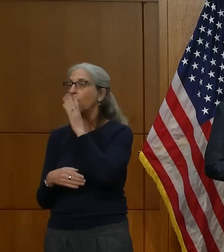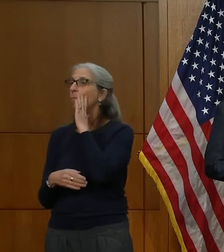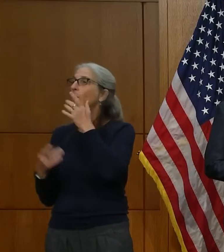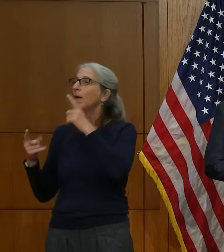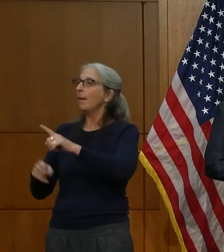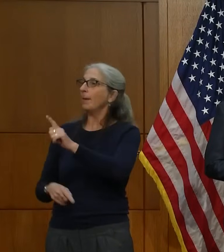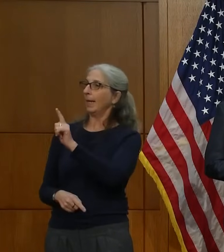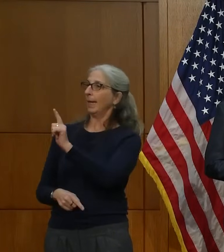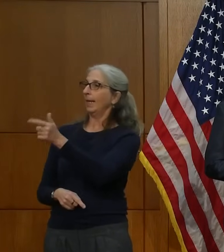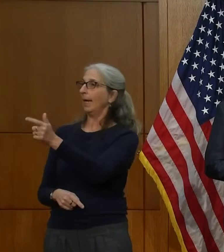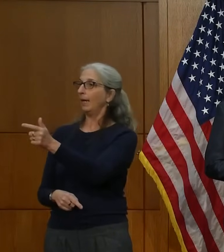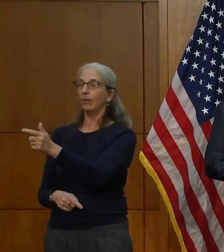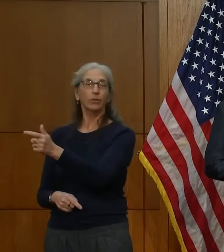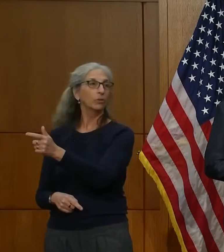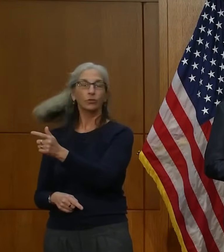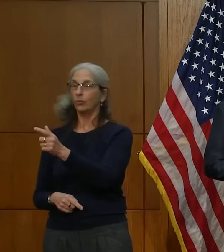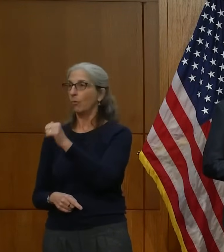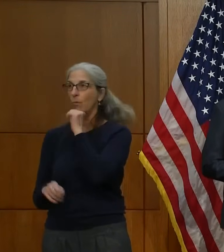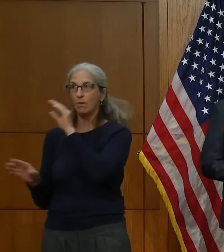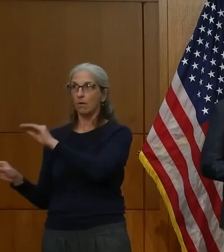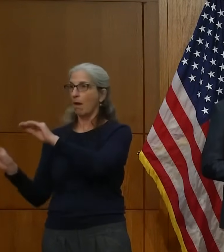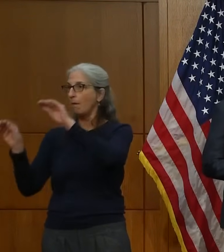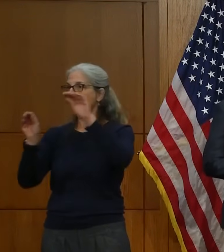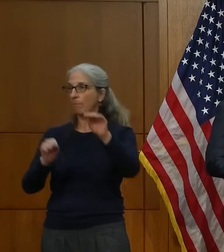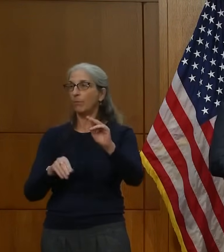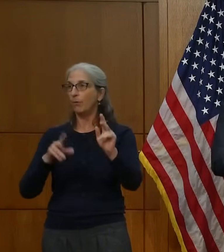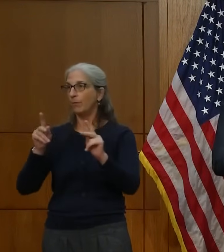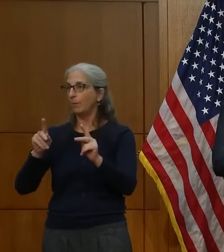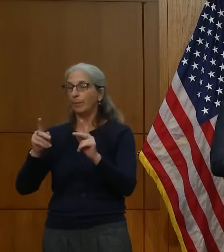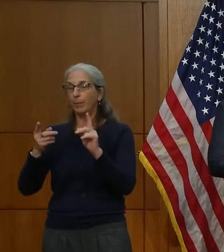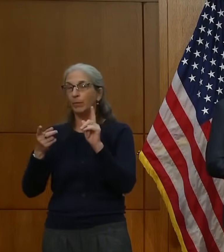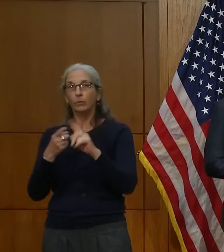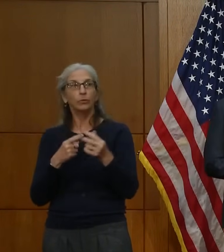THOSE CONVERSATIONS AGAIN, TRANSPORTATION WOULD BE SEEN AS A AS A LATTER STAGE EVENT SO